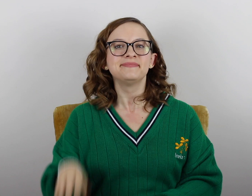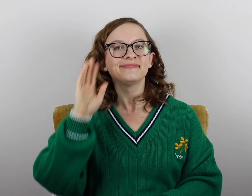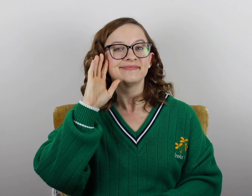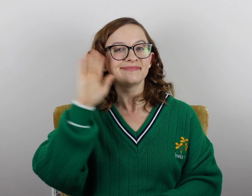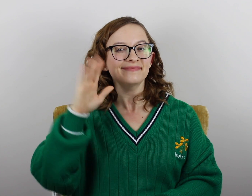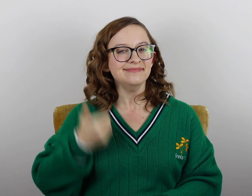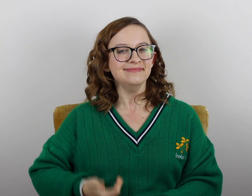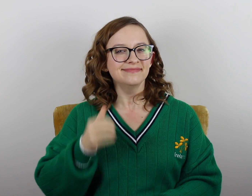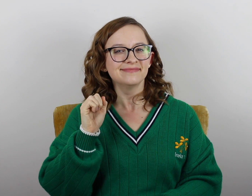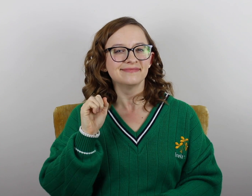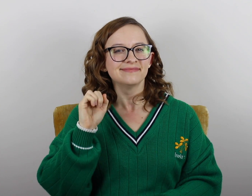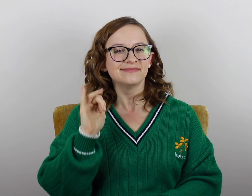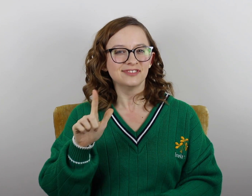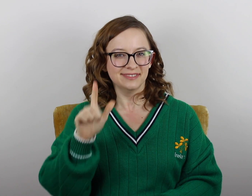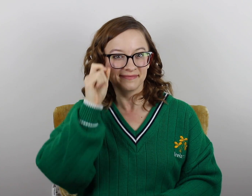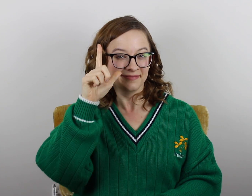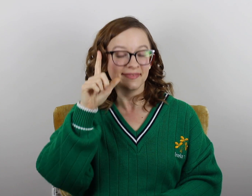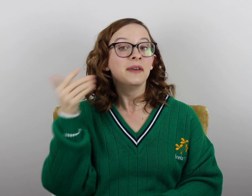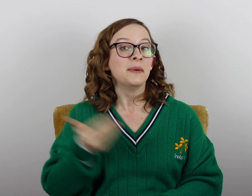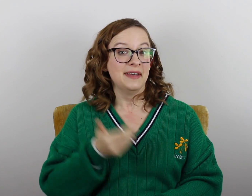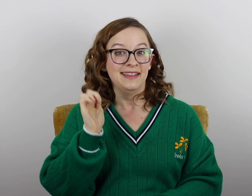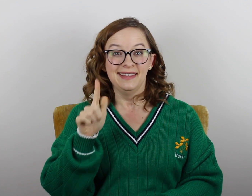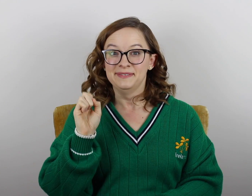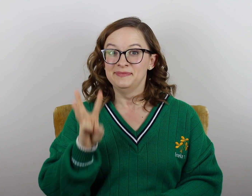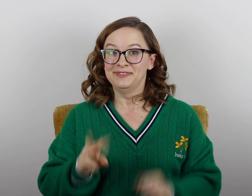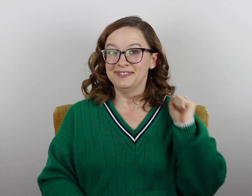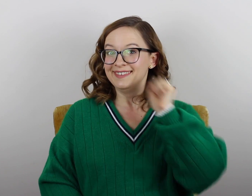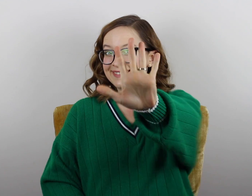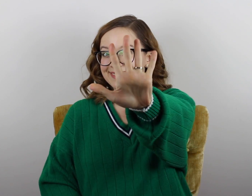Hello, I'm Jill. Welcome to ASL Stew!